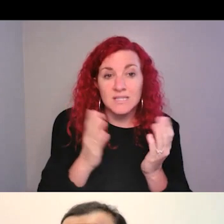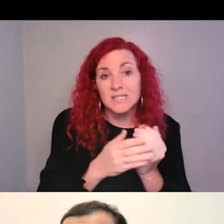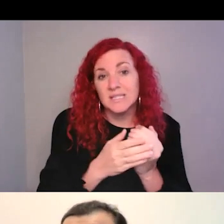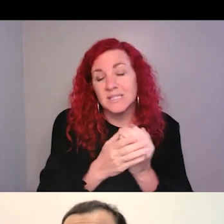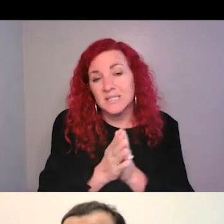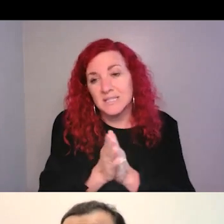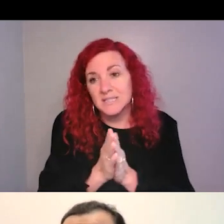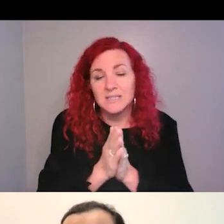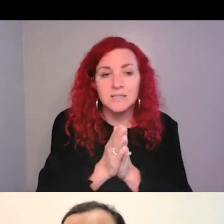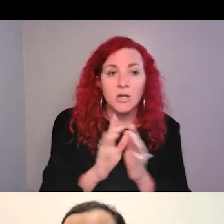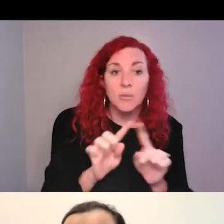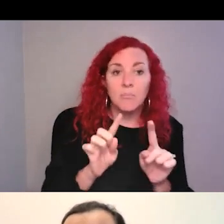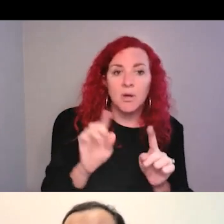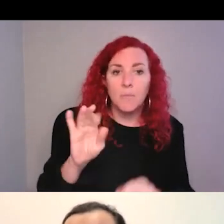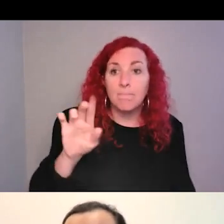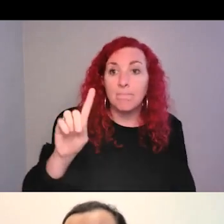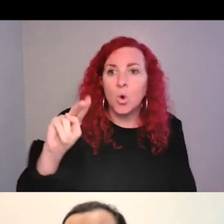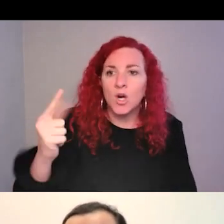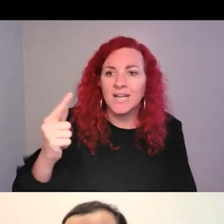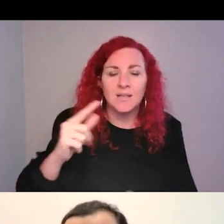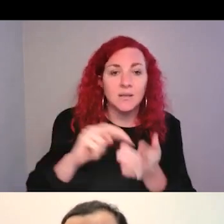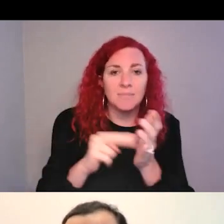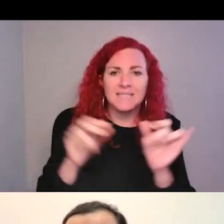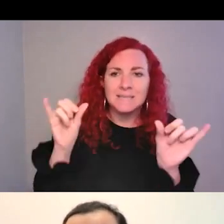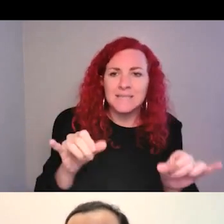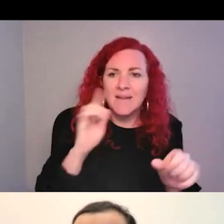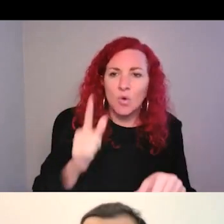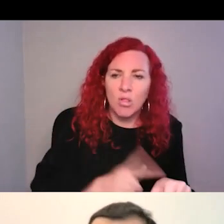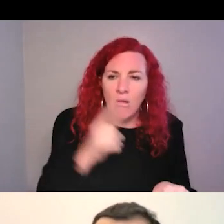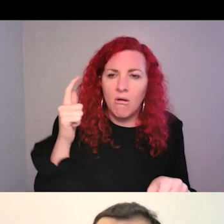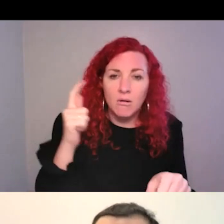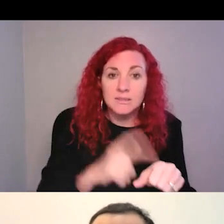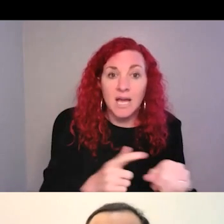BOARDING IN THE ED, KIDS WHO ARE SAYING IN THE ED INCREASED.